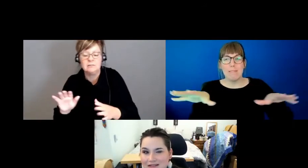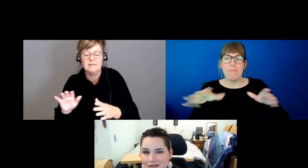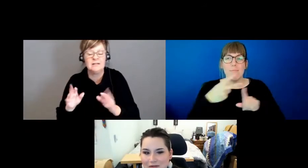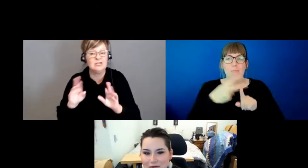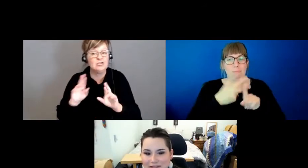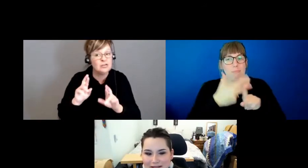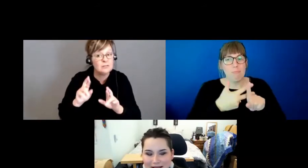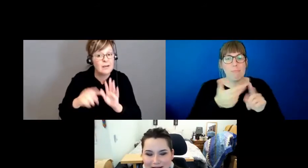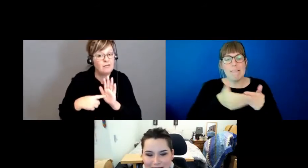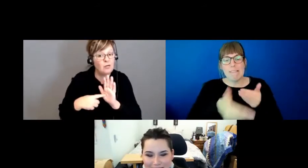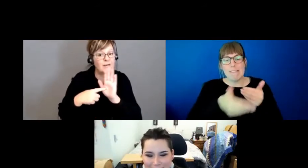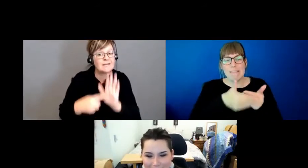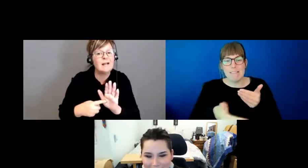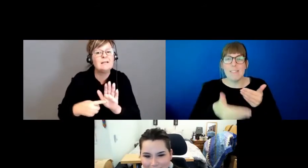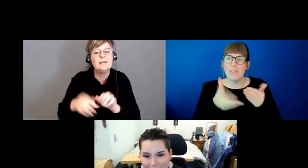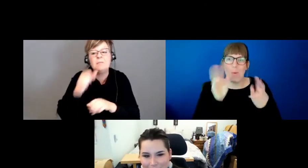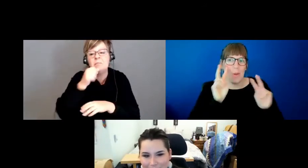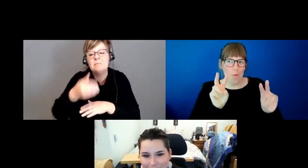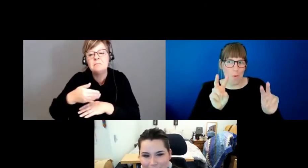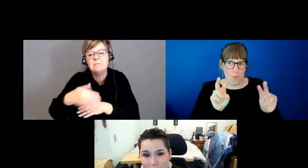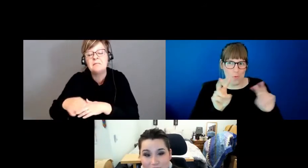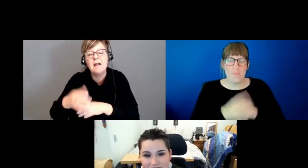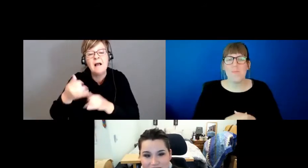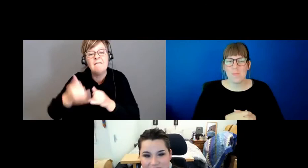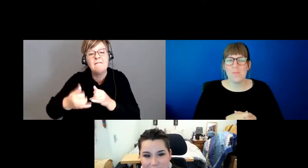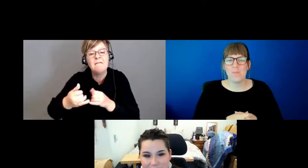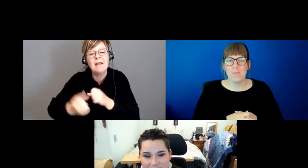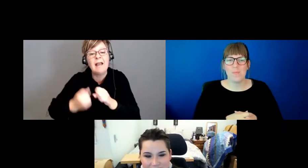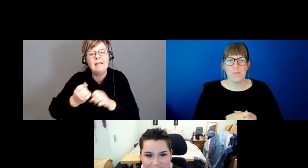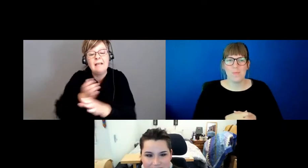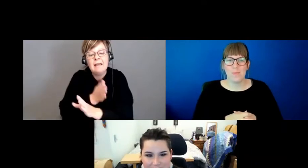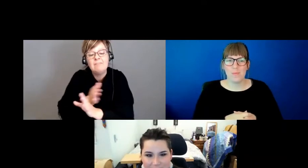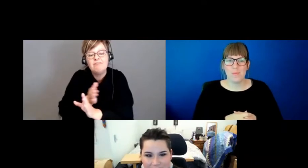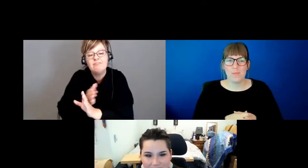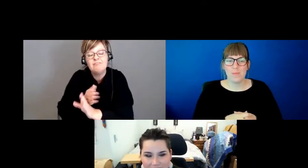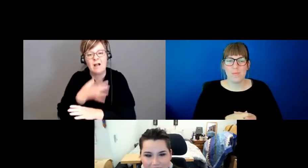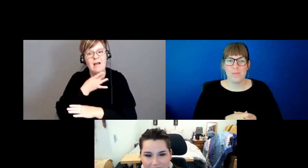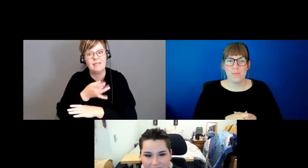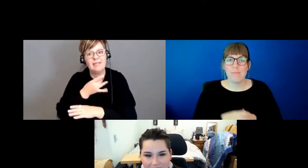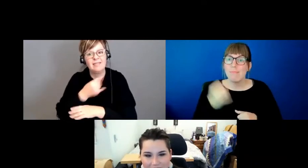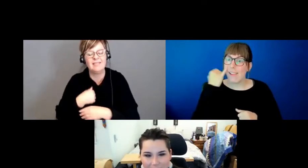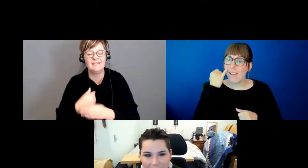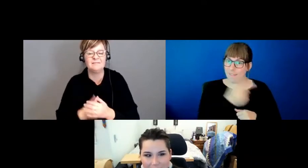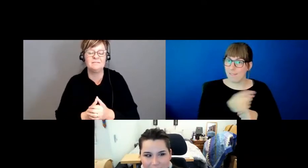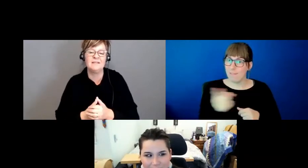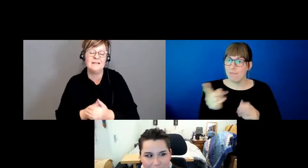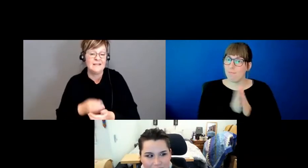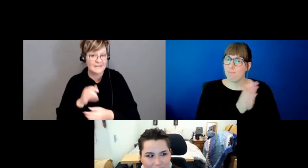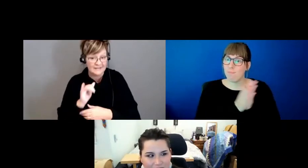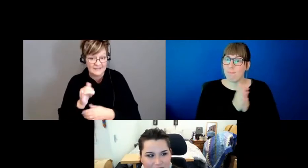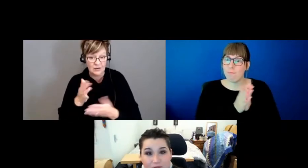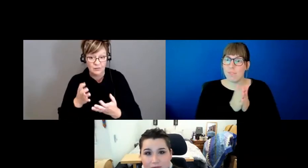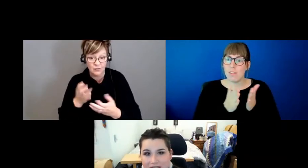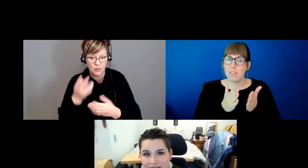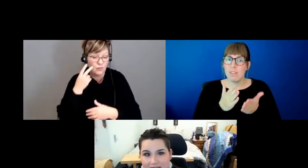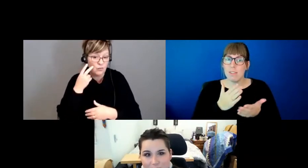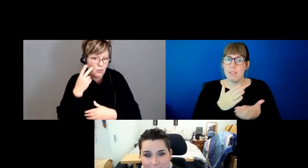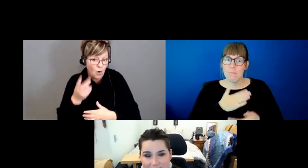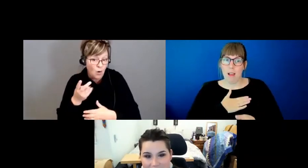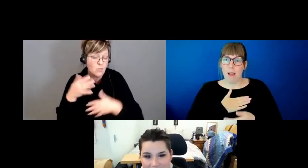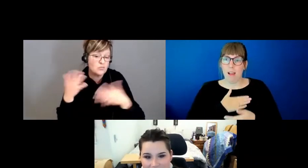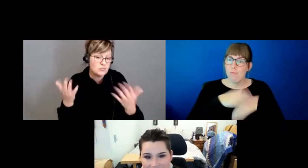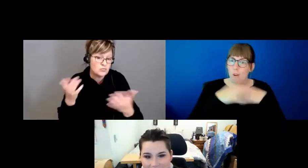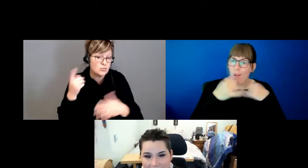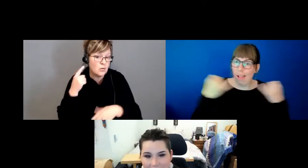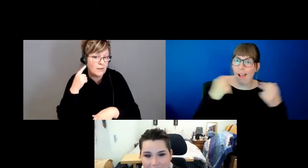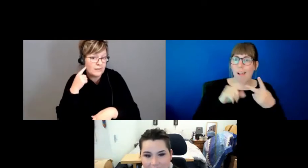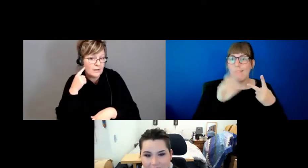SO LOOK FORWARD TO THAT. IF YOU WANTED TO SEE SOME OF MY SOCIAL MEDIA AND WEBSITES,